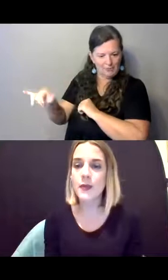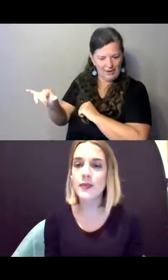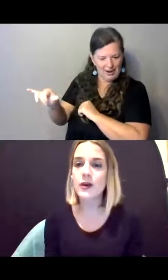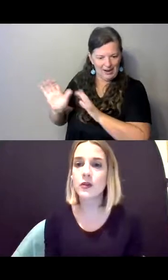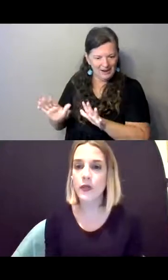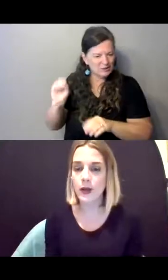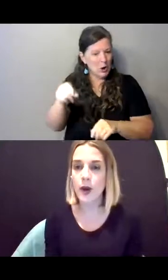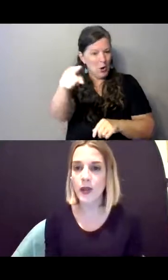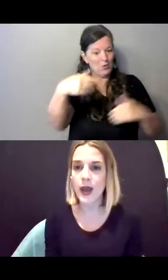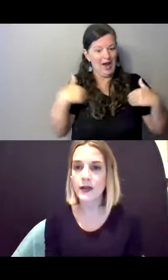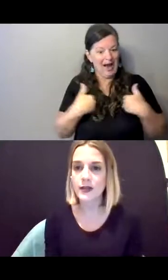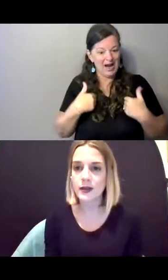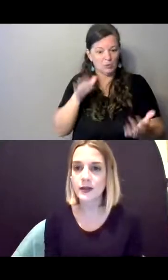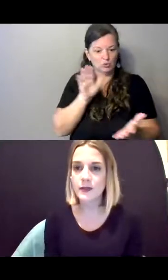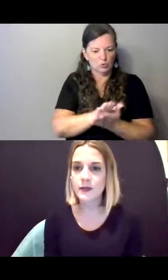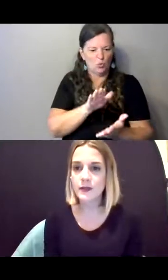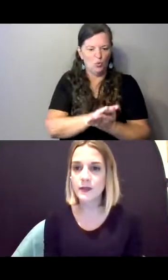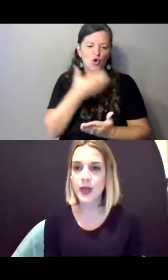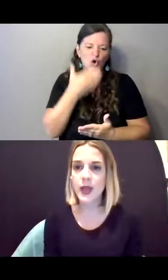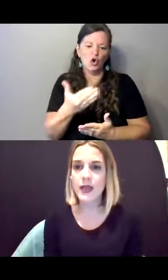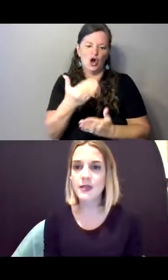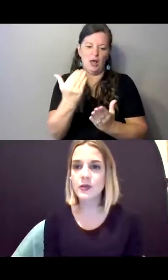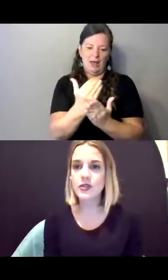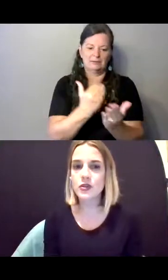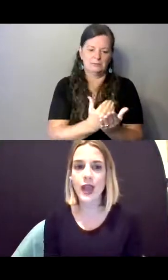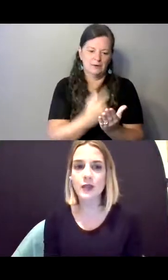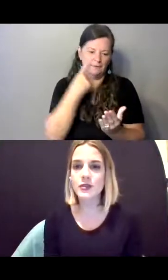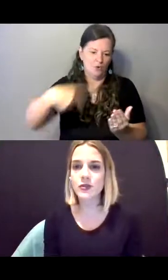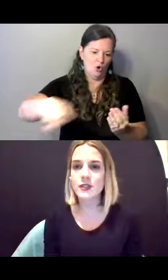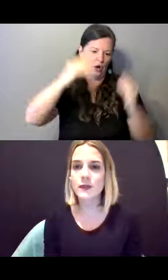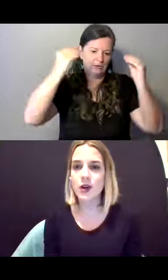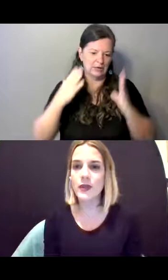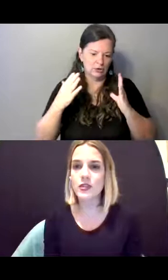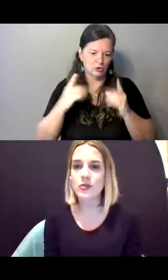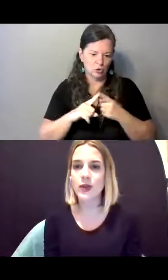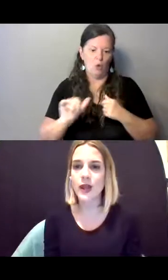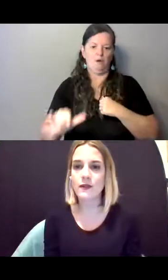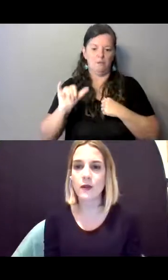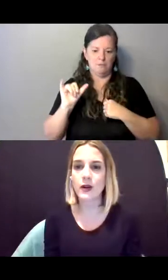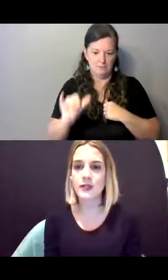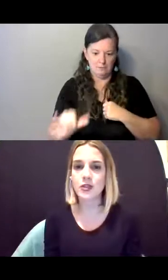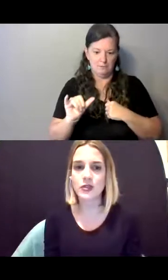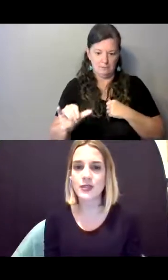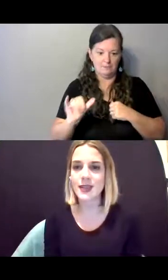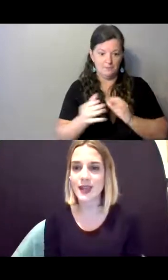build upon that. It's similar to "The Animal School", this film, it's great for teachers to see.